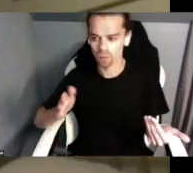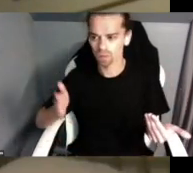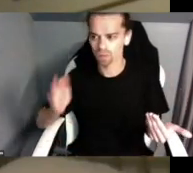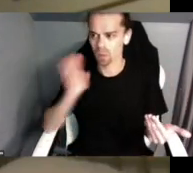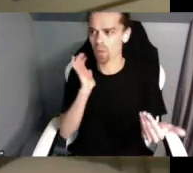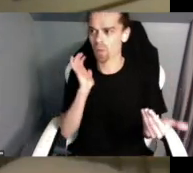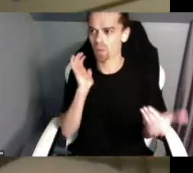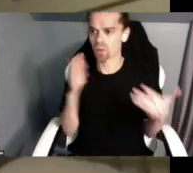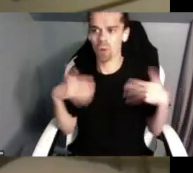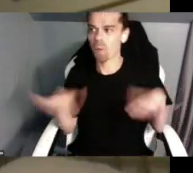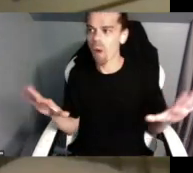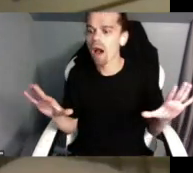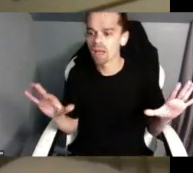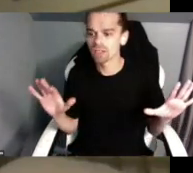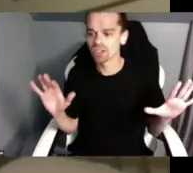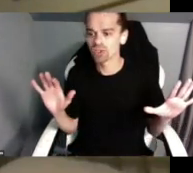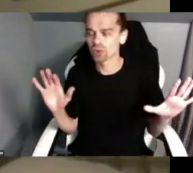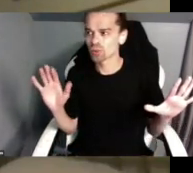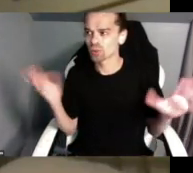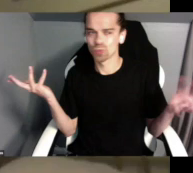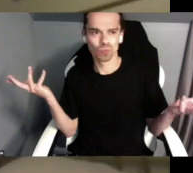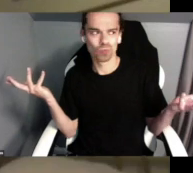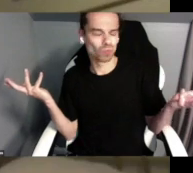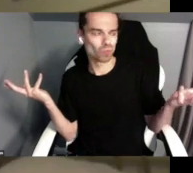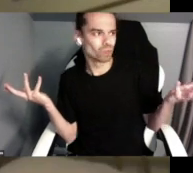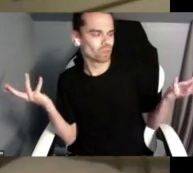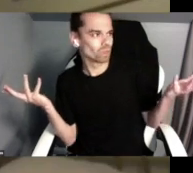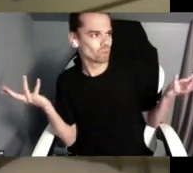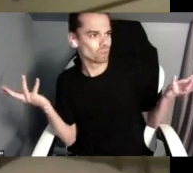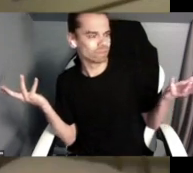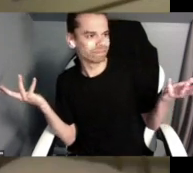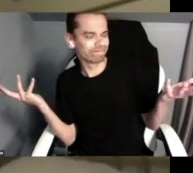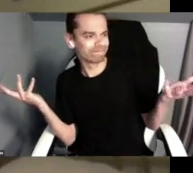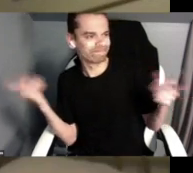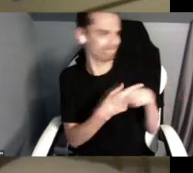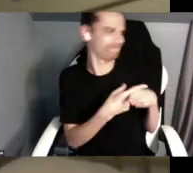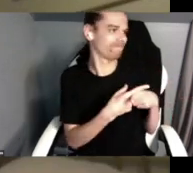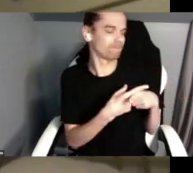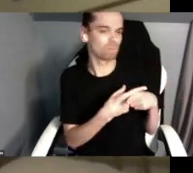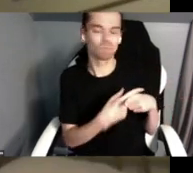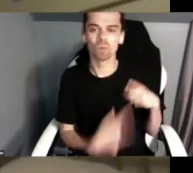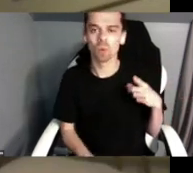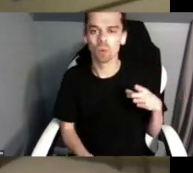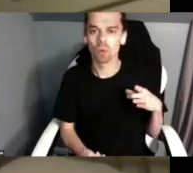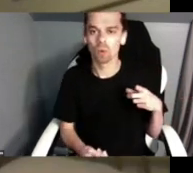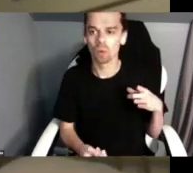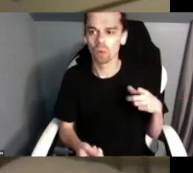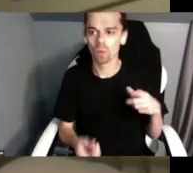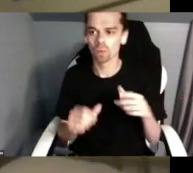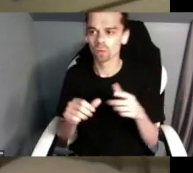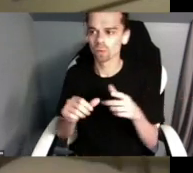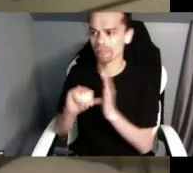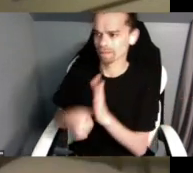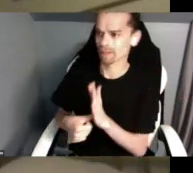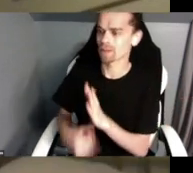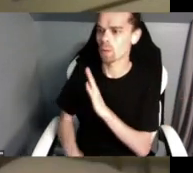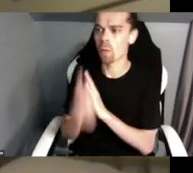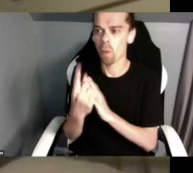emphasize one part of our identity over another.